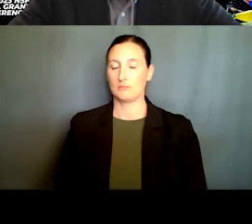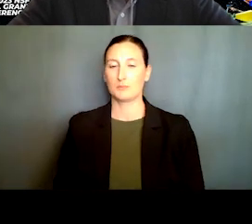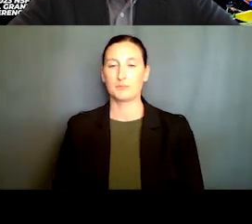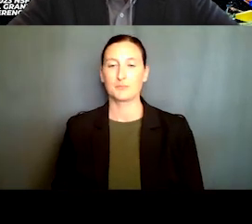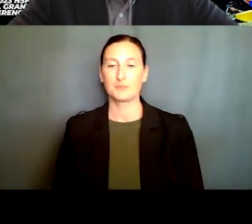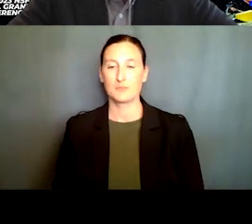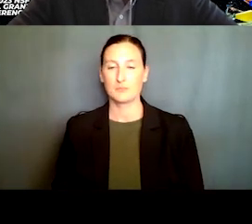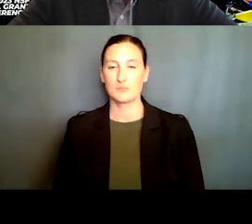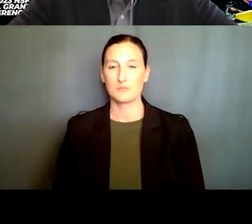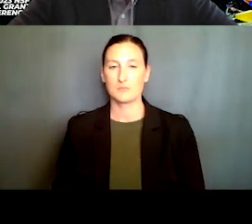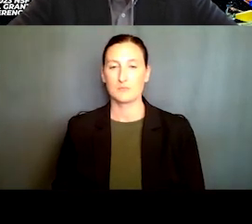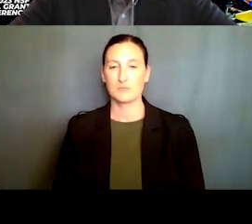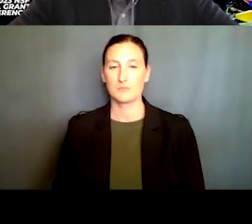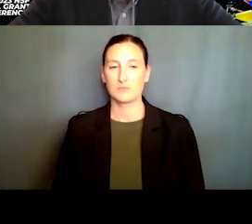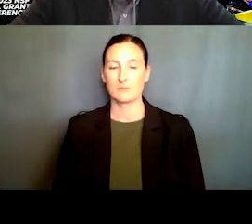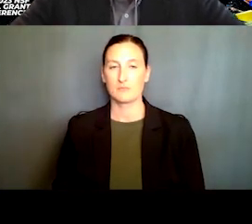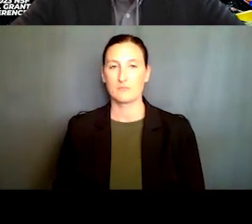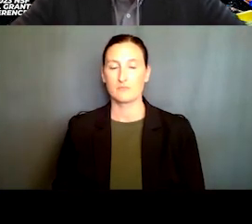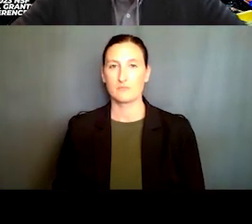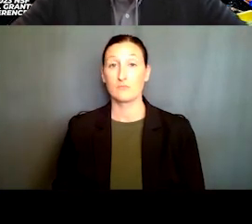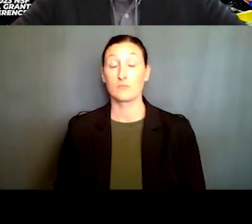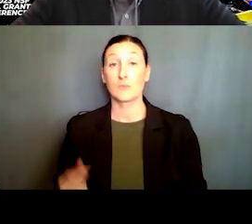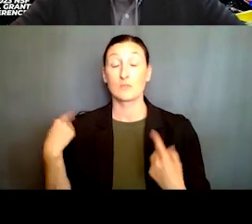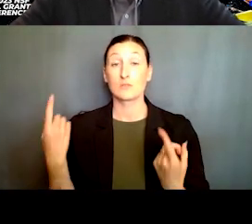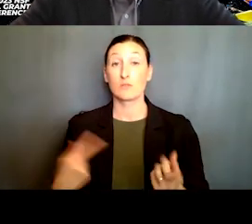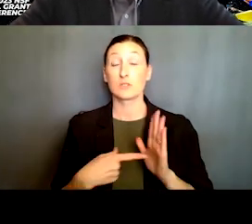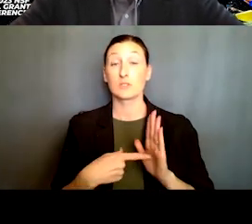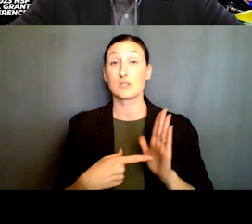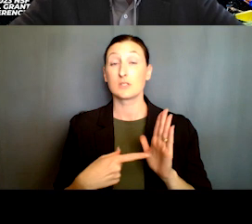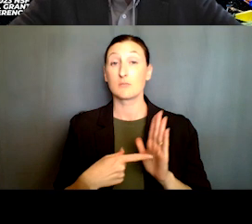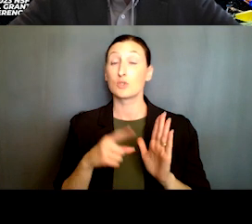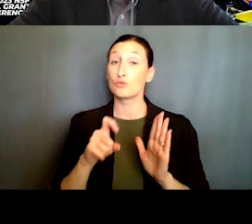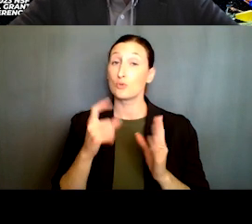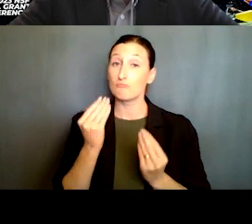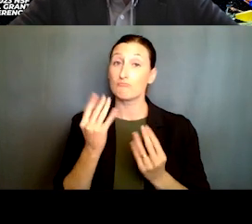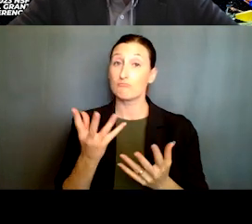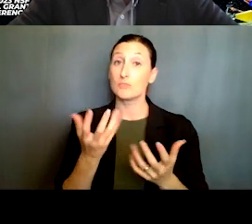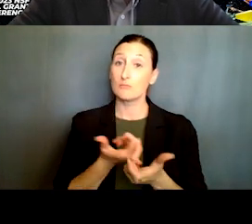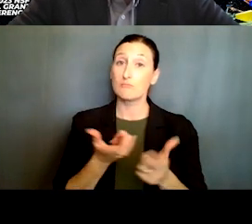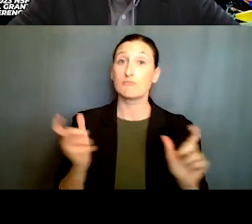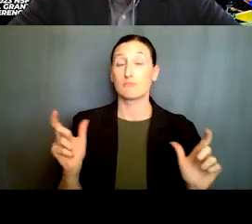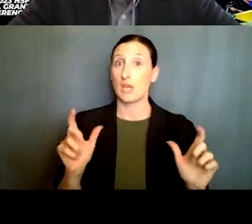These examples should give a good sense of the breadth of research supported by MPS and the diversity of types of